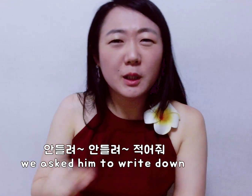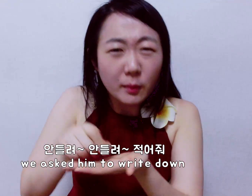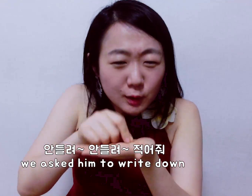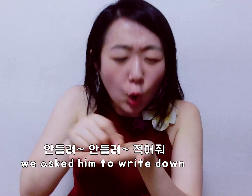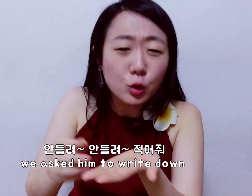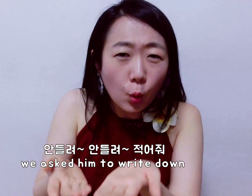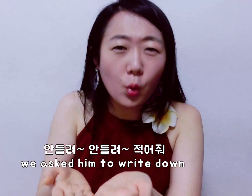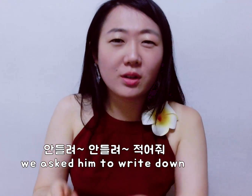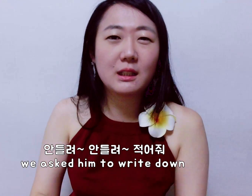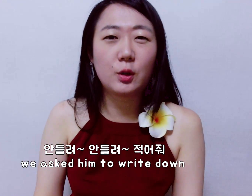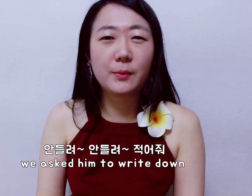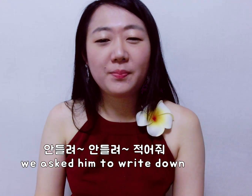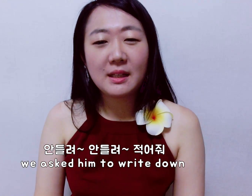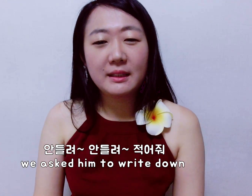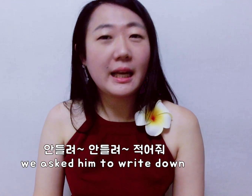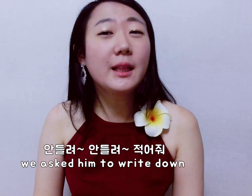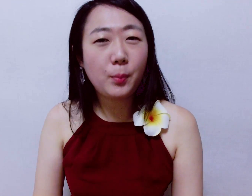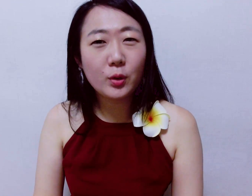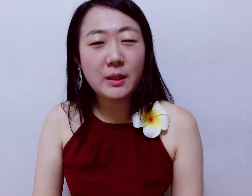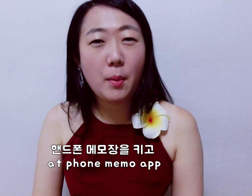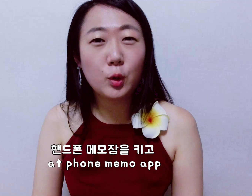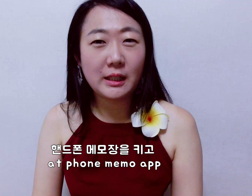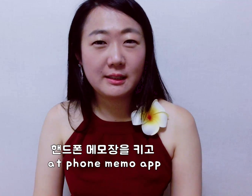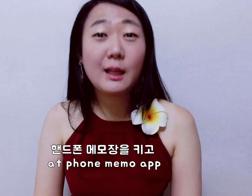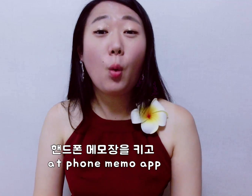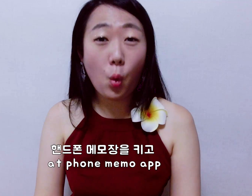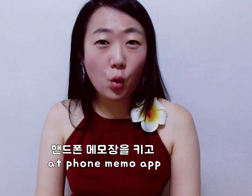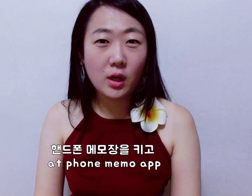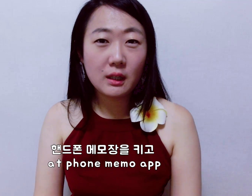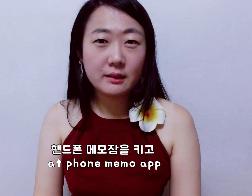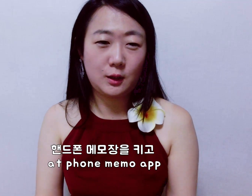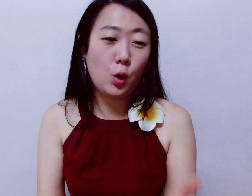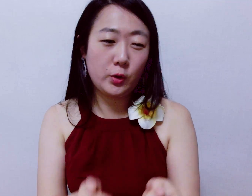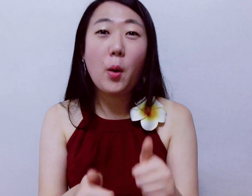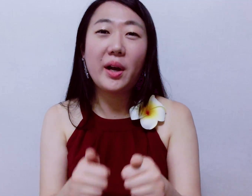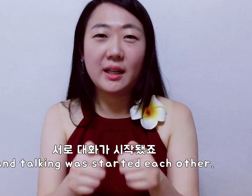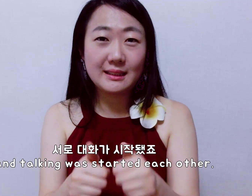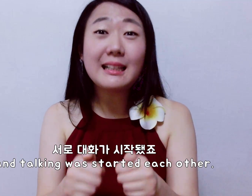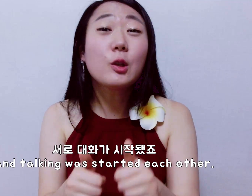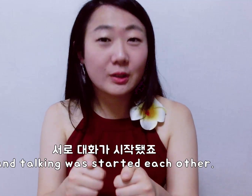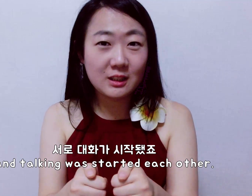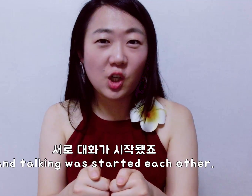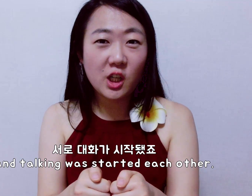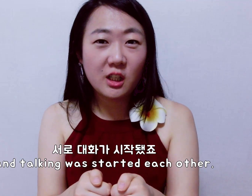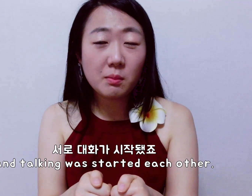자기가 먹고 싶었던거 주문하고 먹고we ordered and ate meal which we want